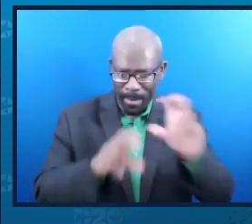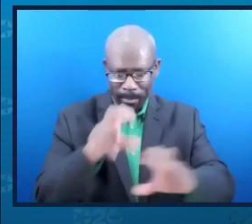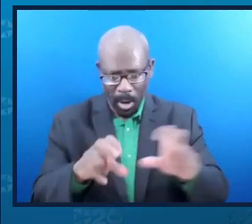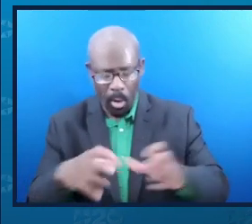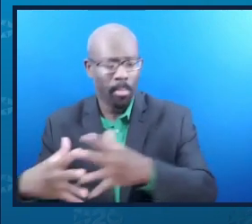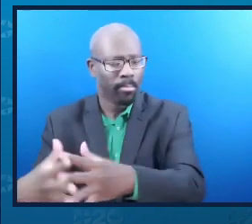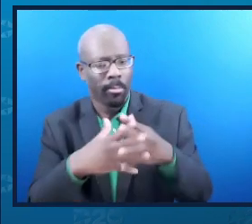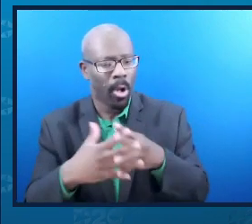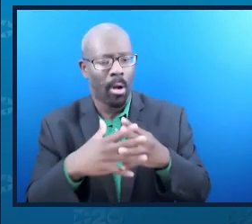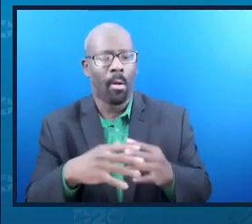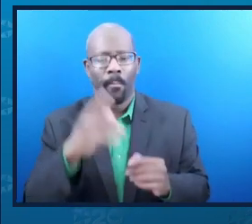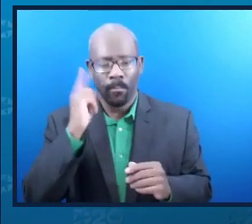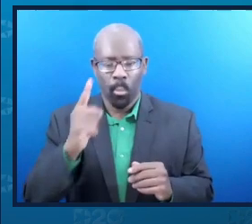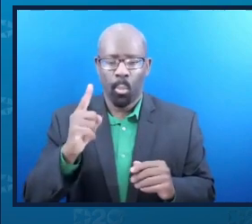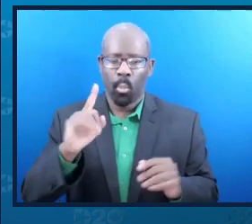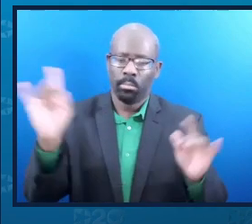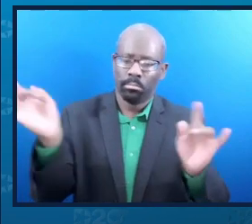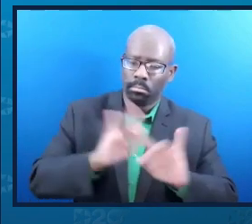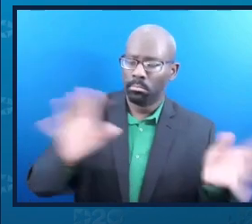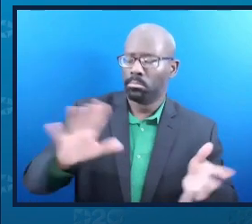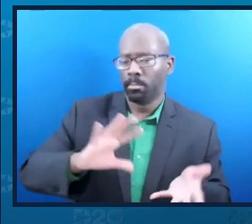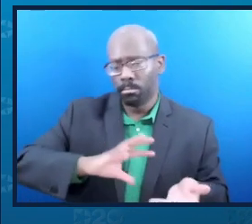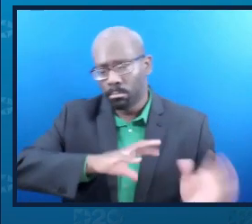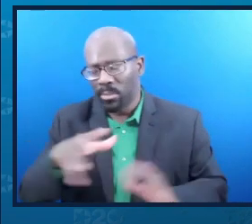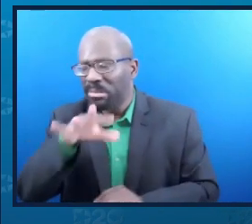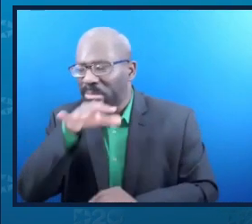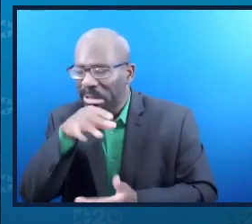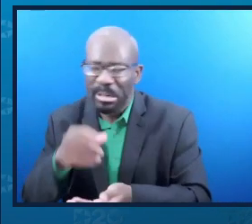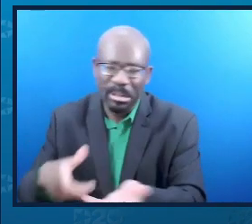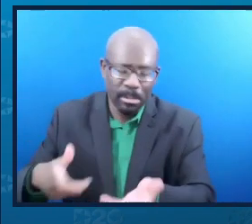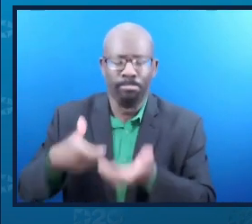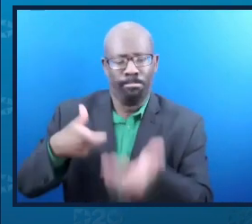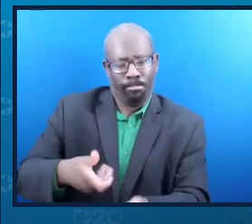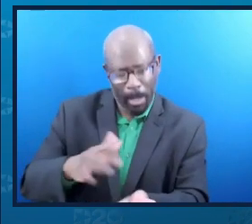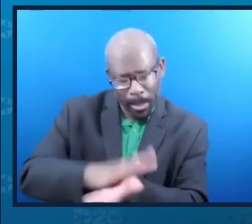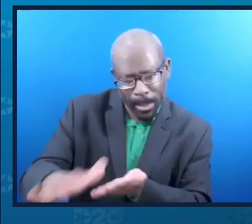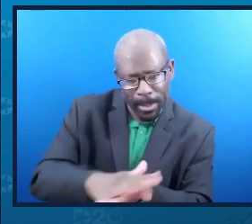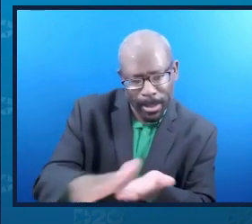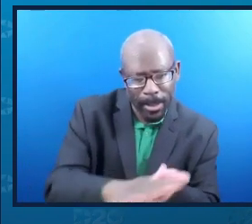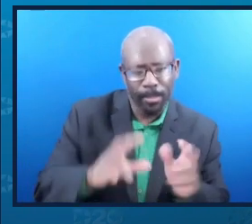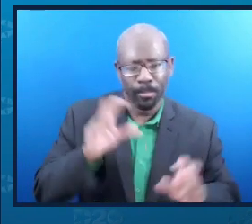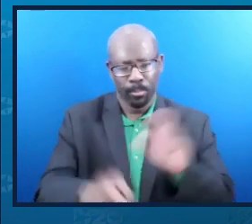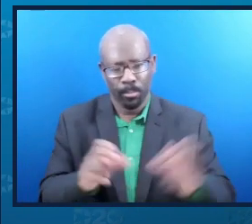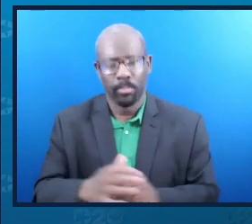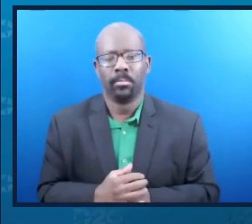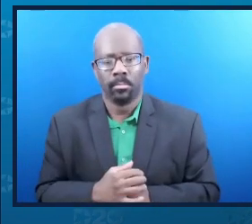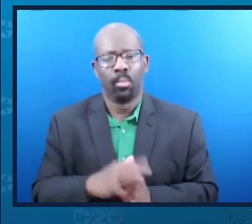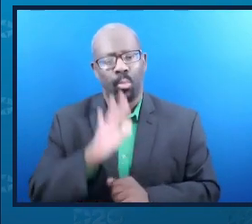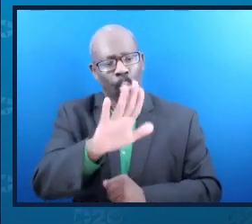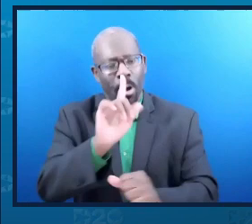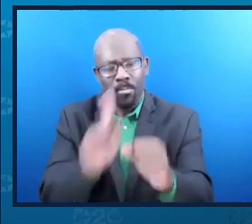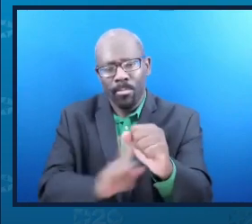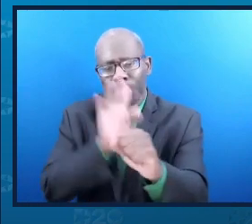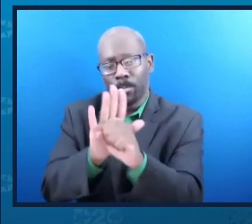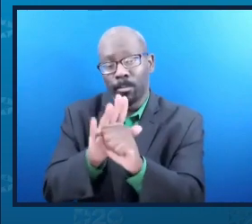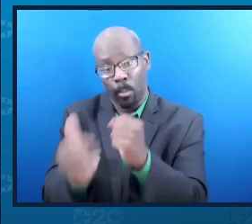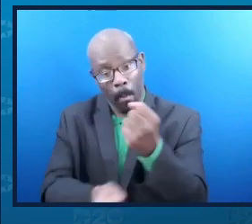CORRUPTION. WITH HIS CHARM, UNABARBED OPTIMUM, AND DEEP AND ABIDING